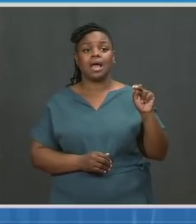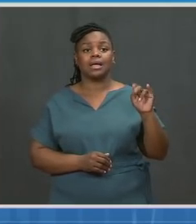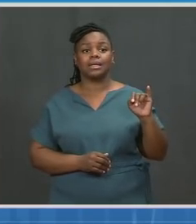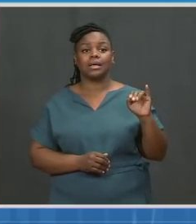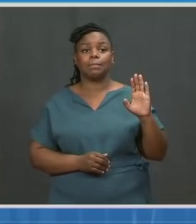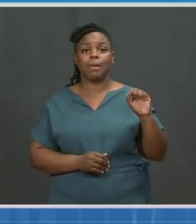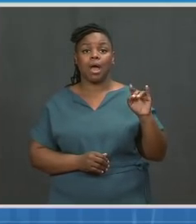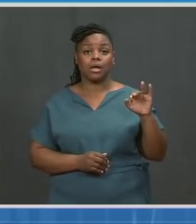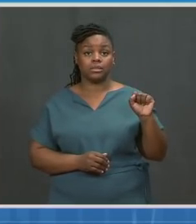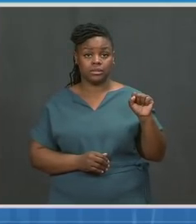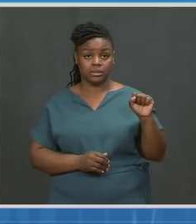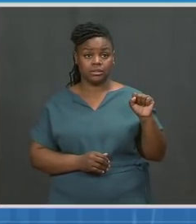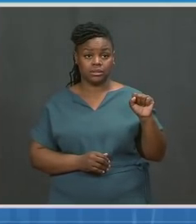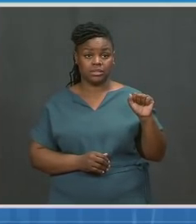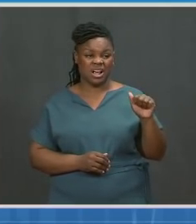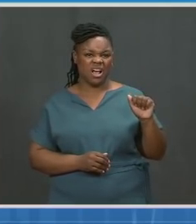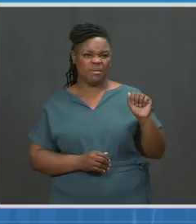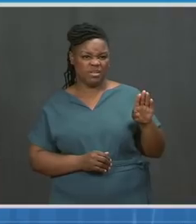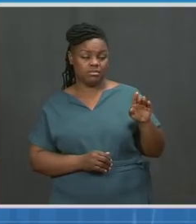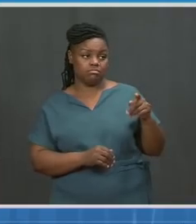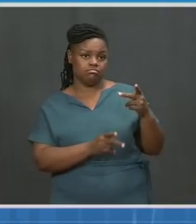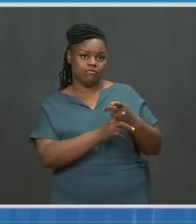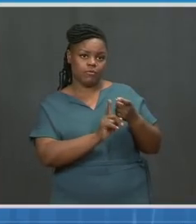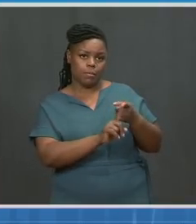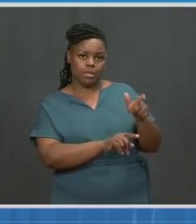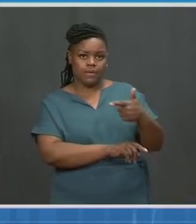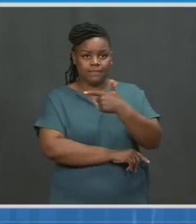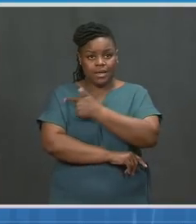in this case, mRNA -- and we determine their ability